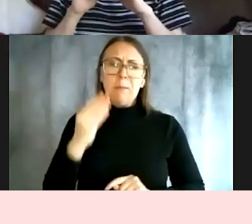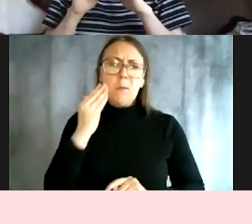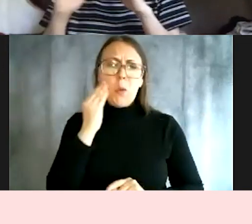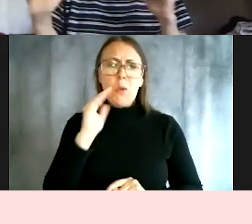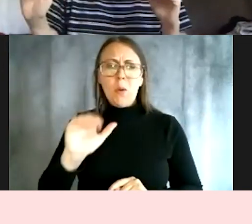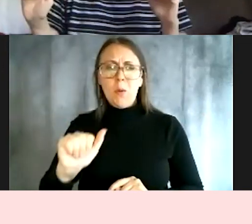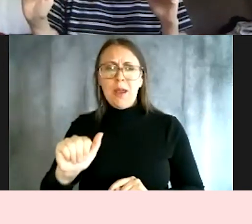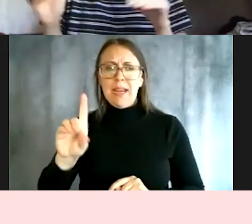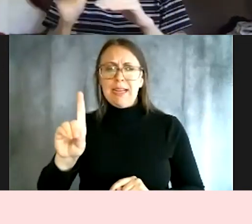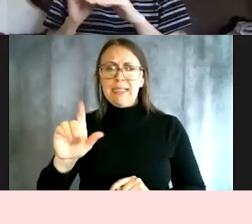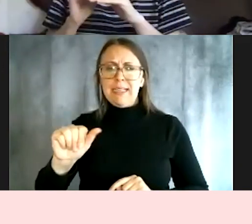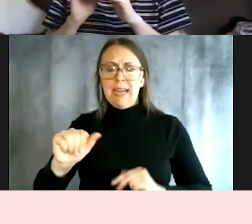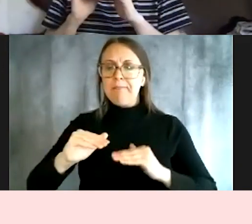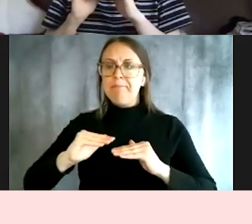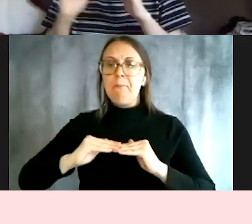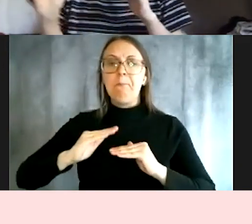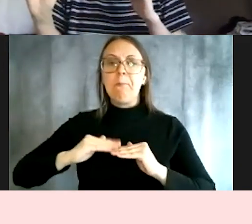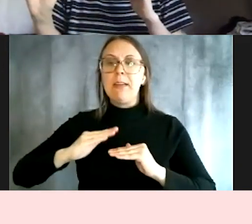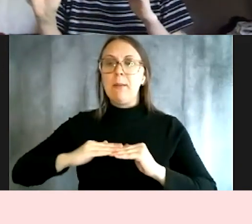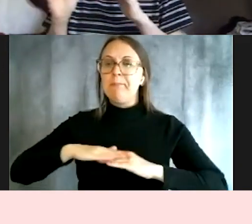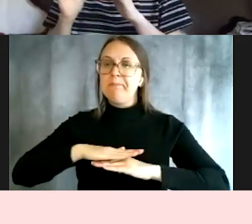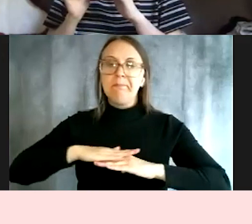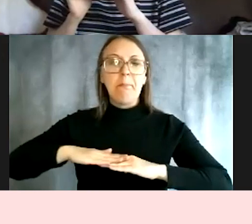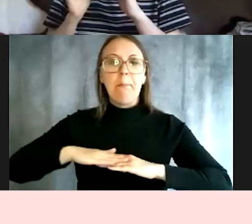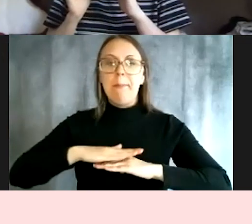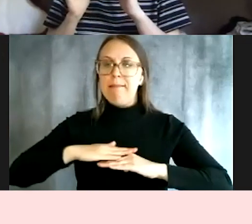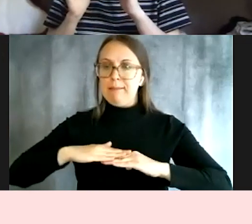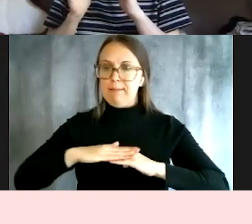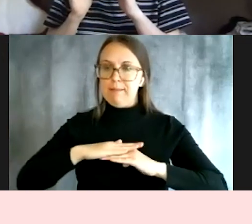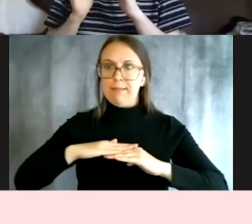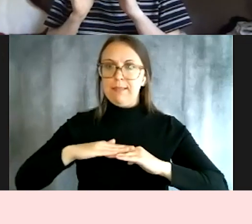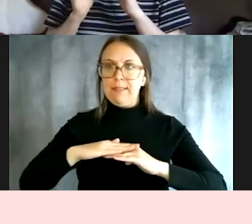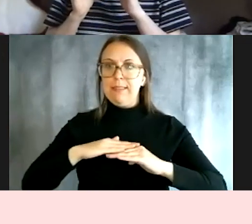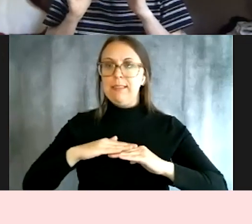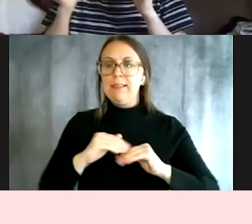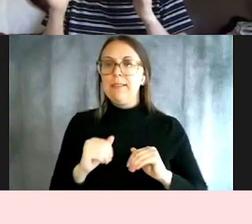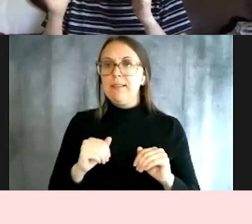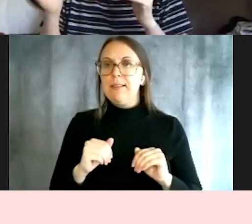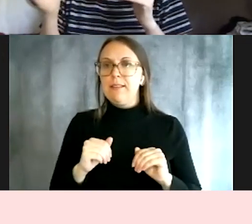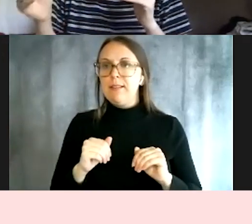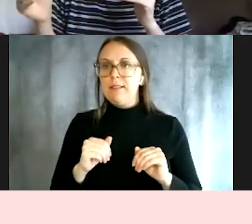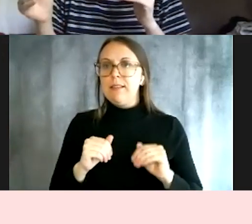the minimum, it's it's bare bones it's what you need to make something start to be accessible-